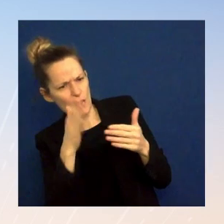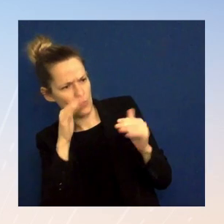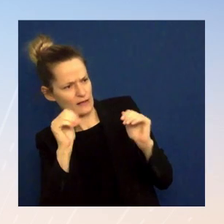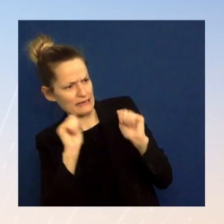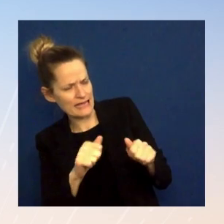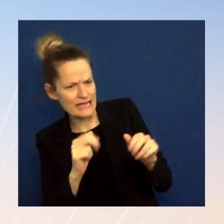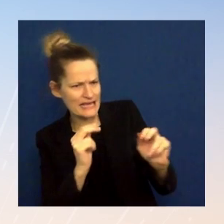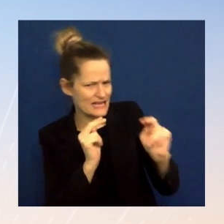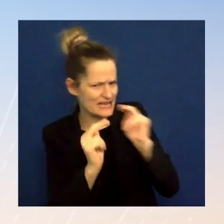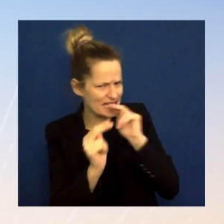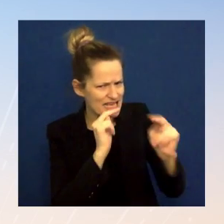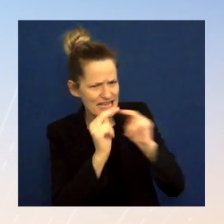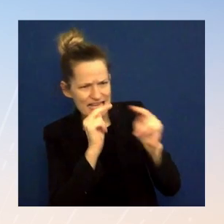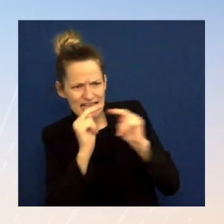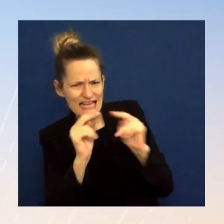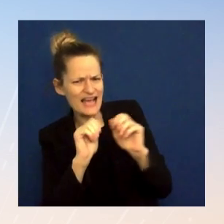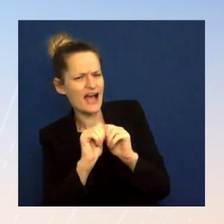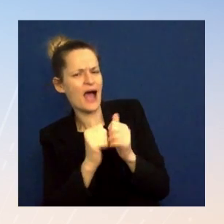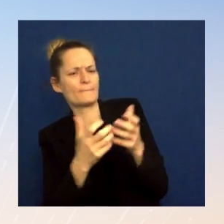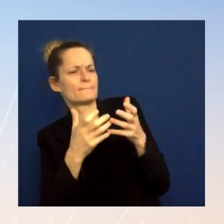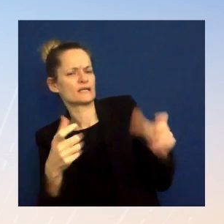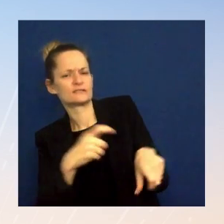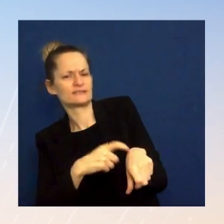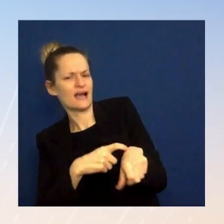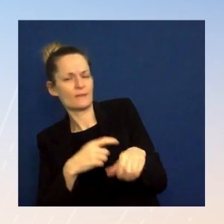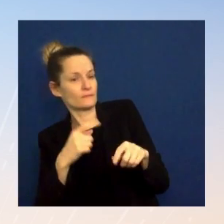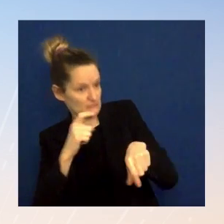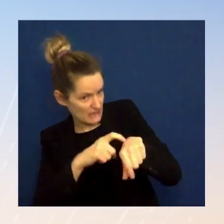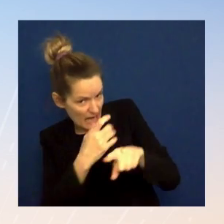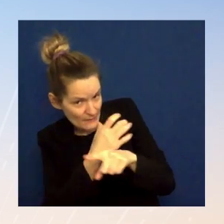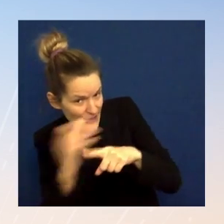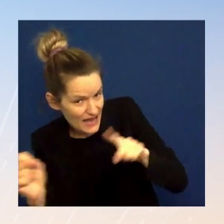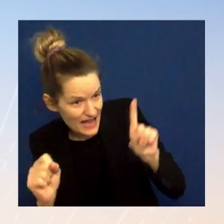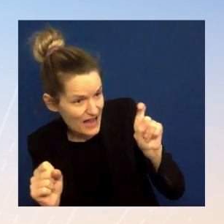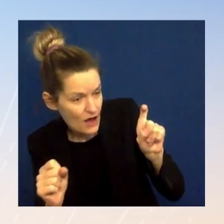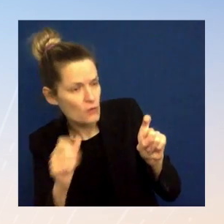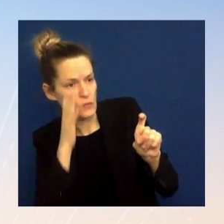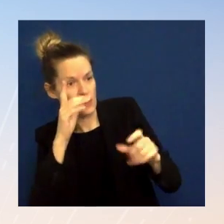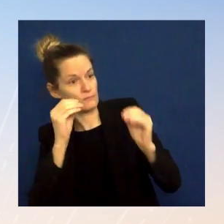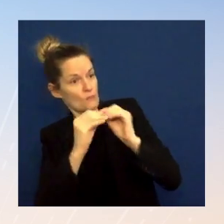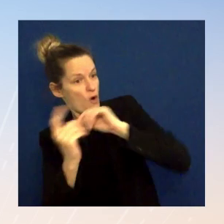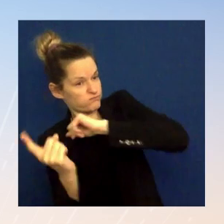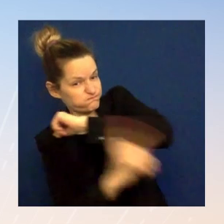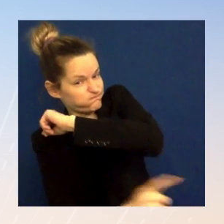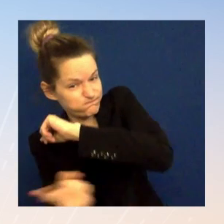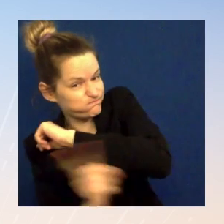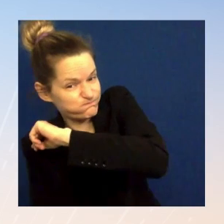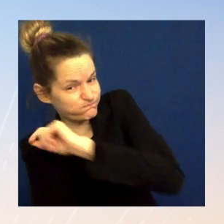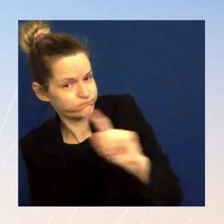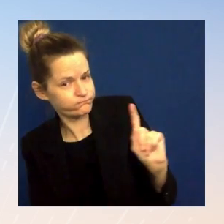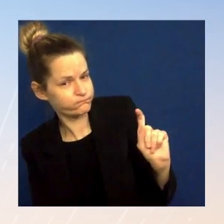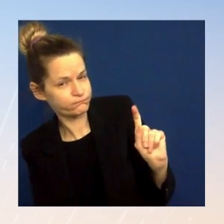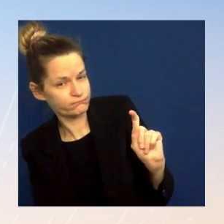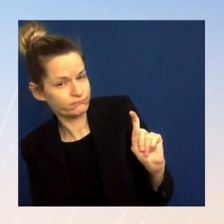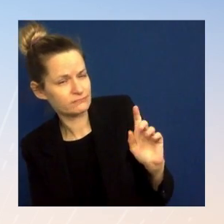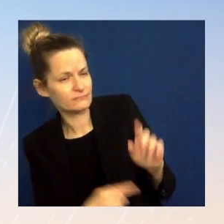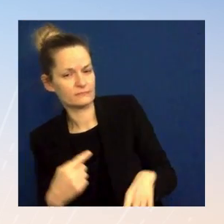Mr. Sullivan: So, I'm not going to negotiate from the podium, but I will say that part of the reason the President wants to have the chance to coordinate closely